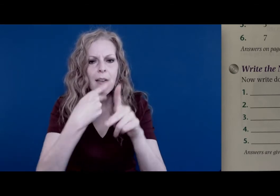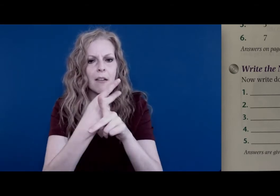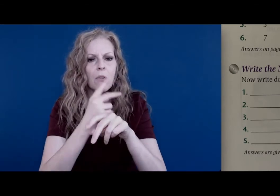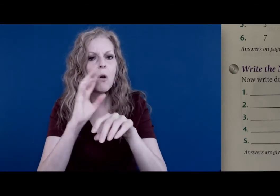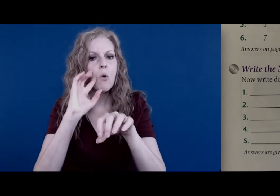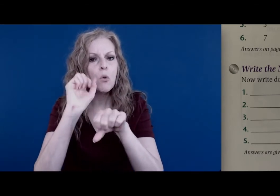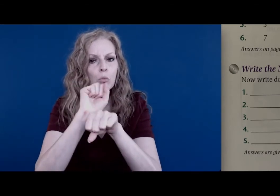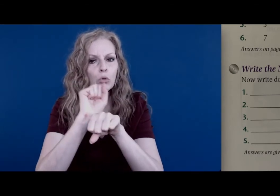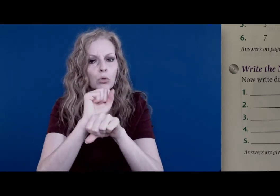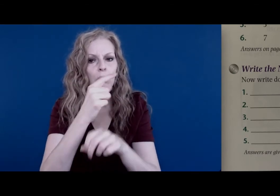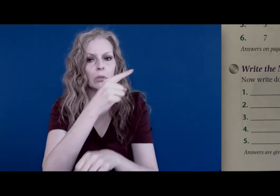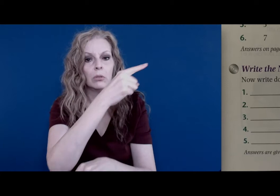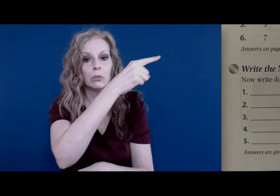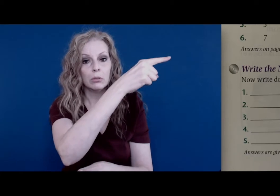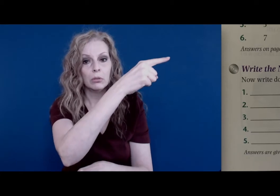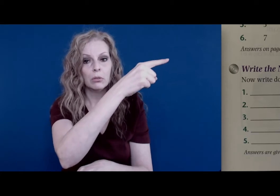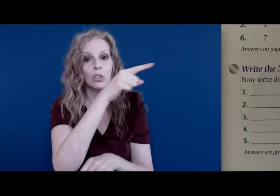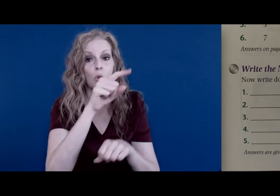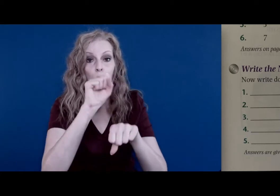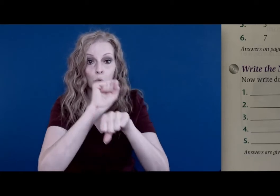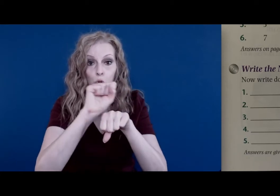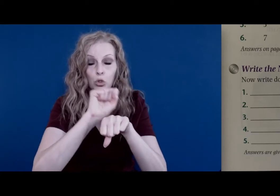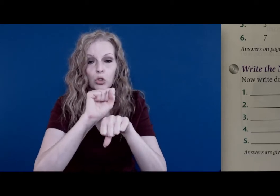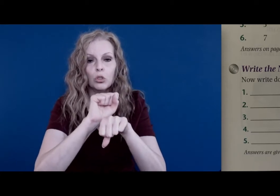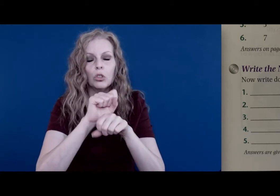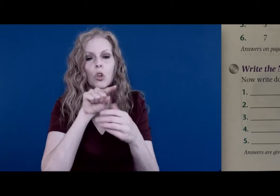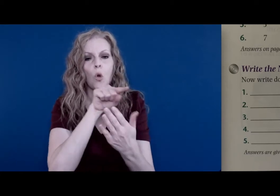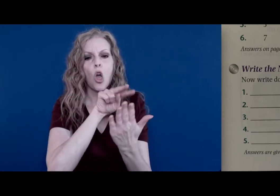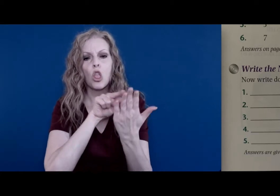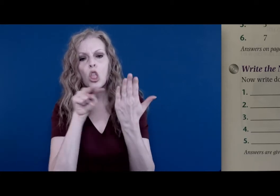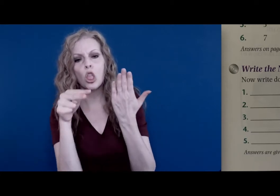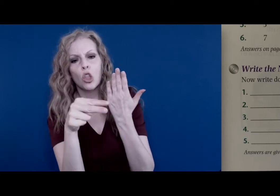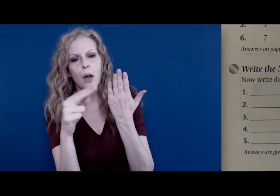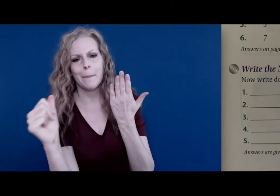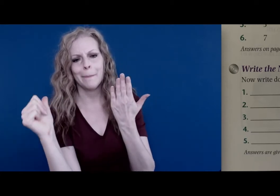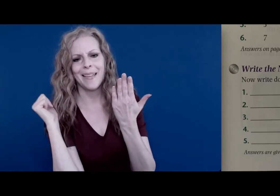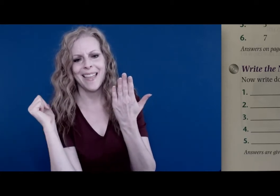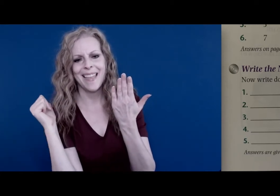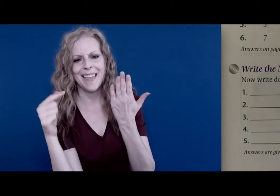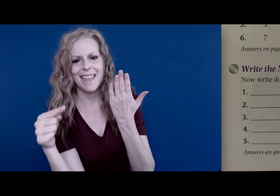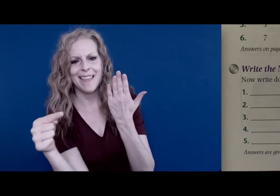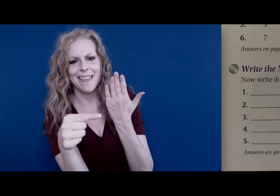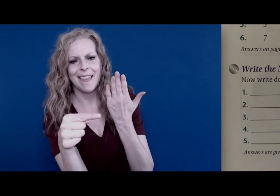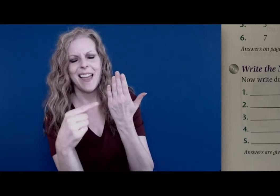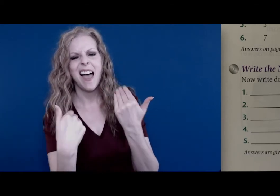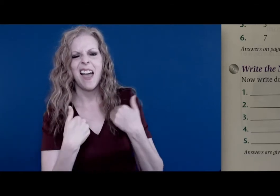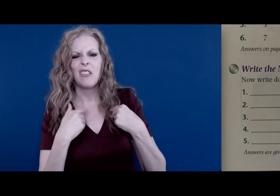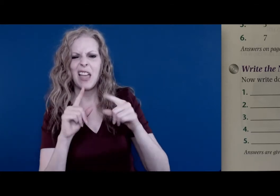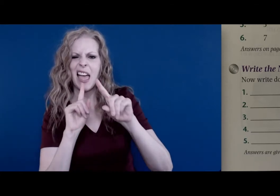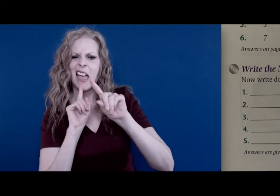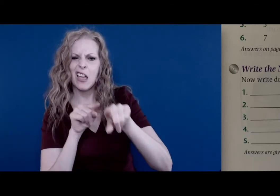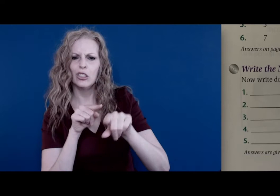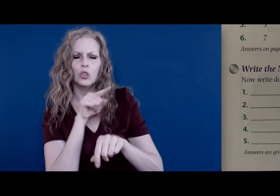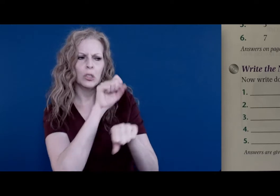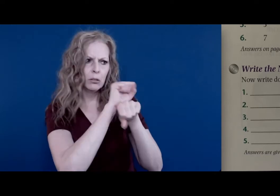you have the first kind that you can do and then look in the back of the book for the answers;